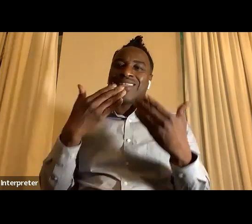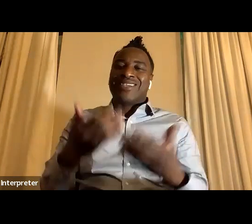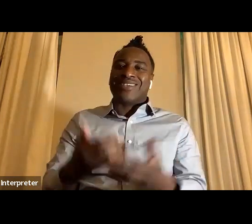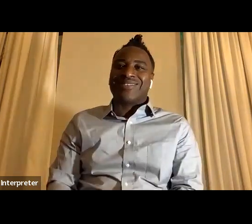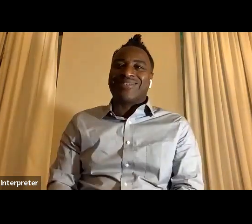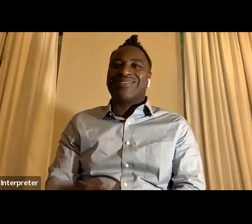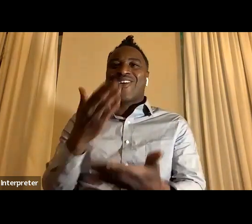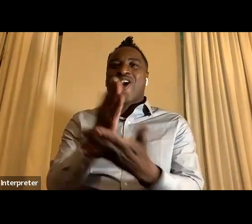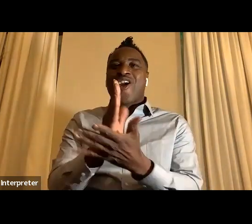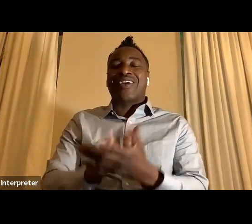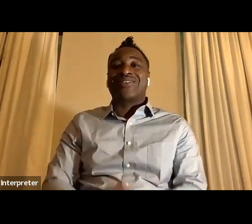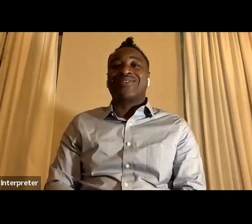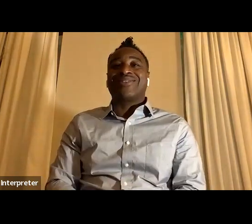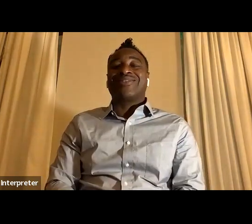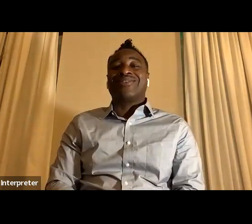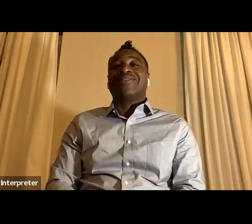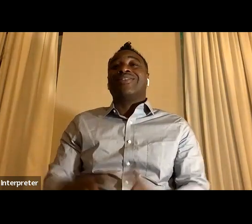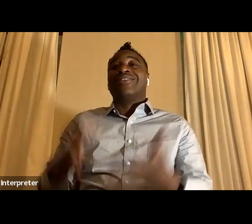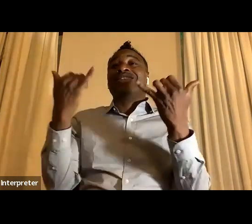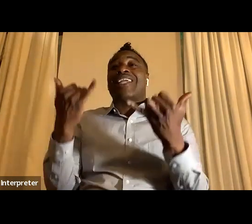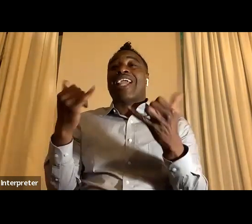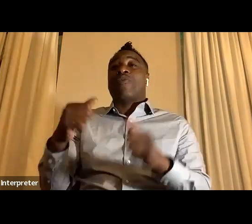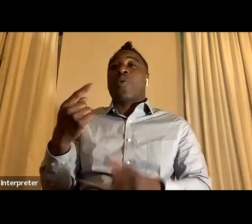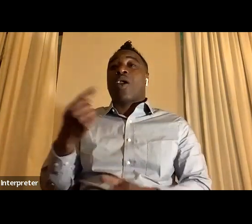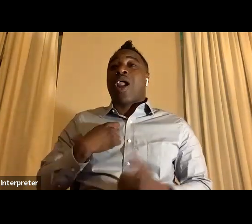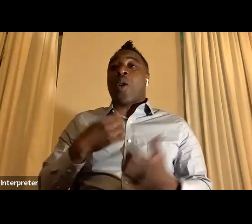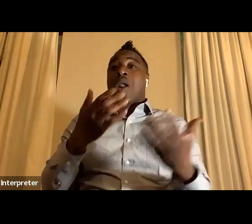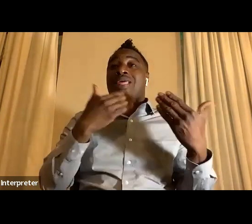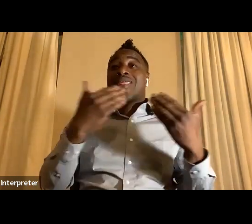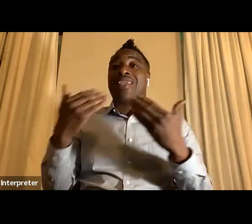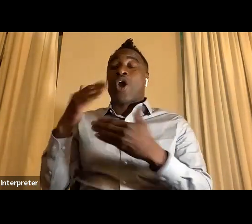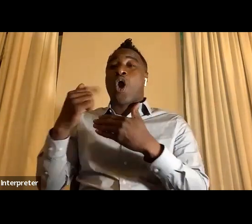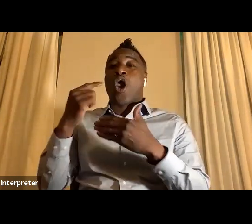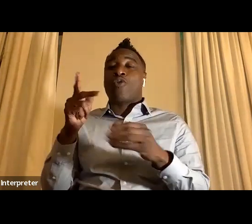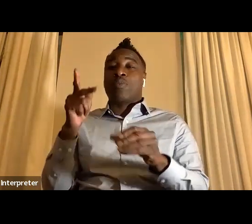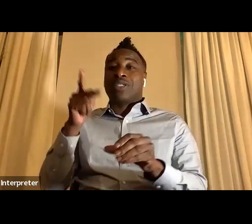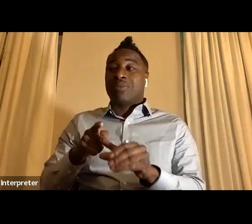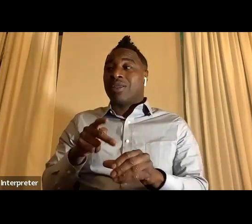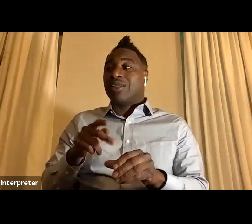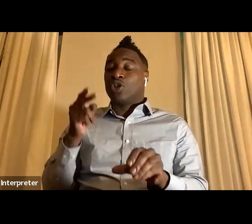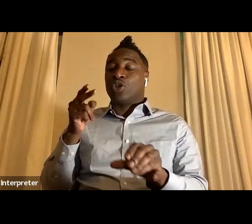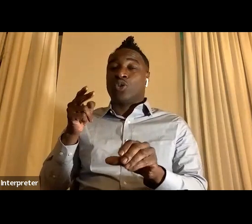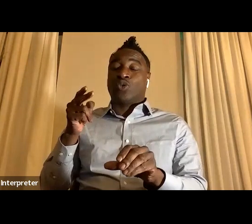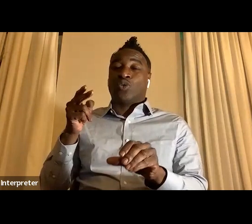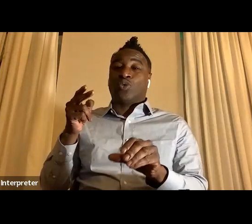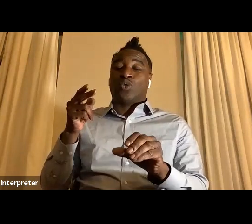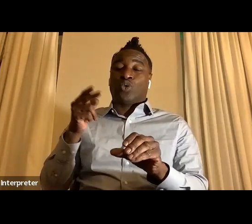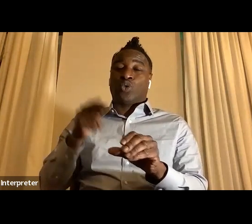And on that note, everyone, I would like to thank you all for participating and joining us for tonight for our discussion.